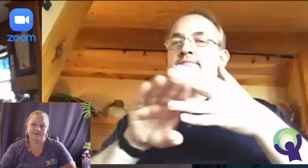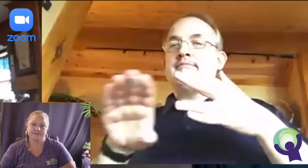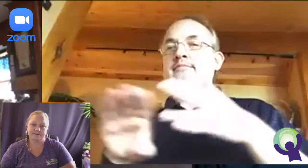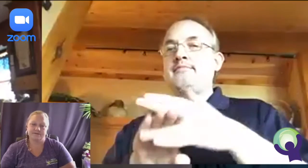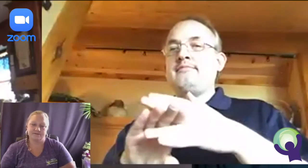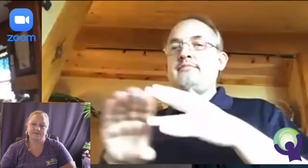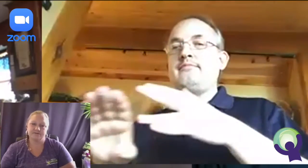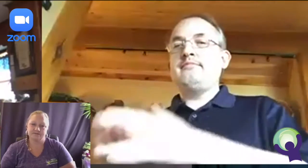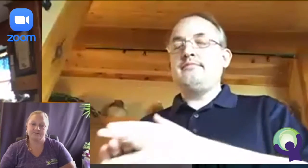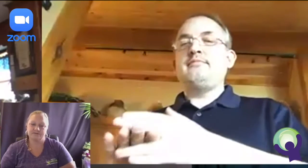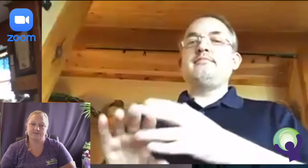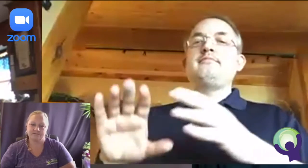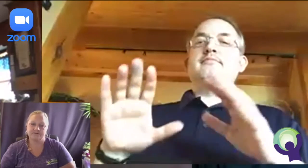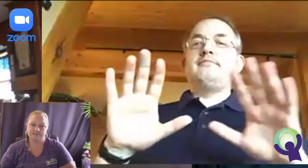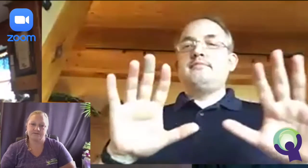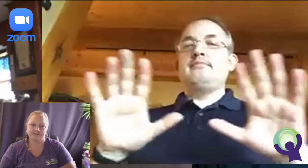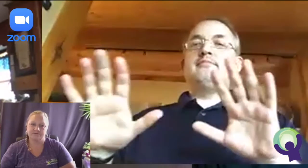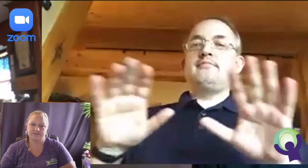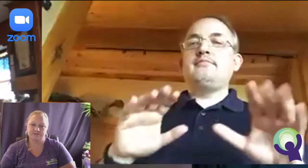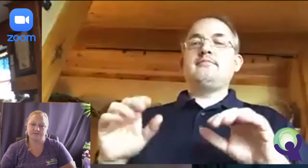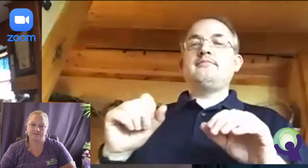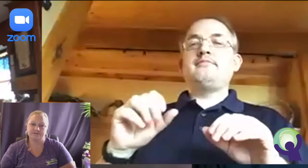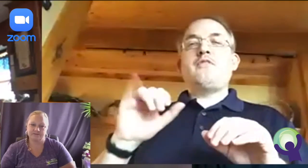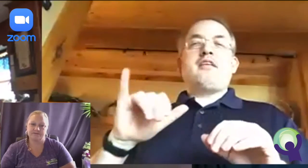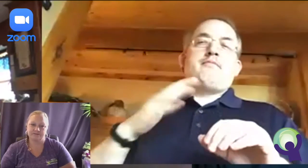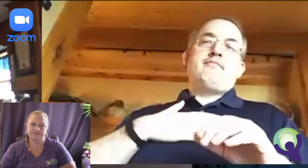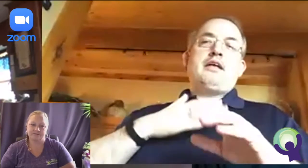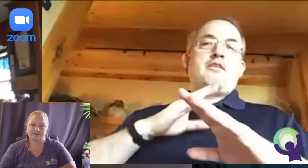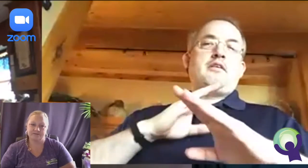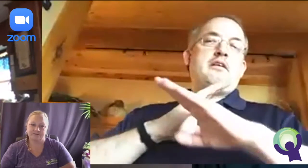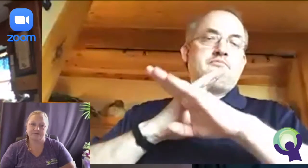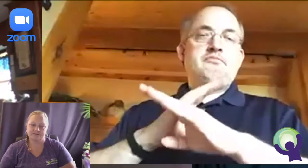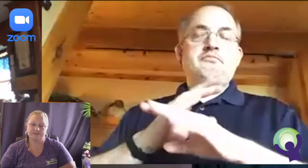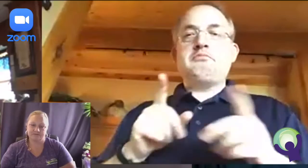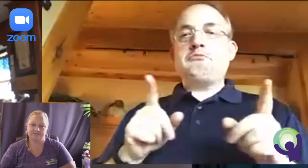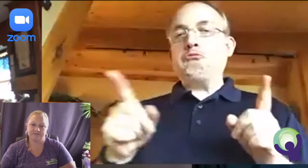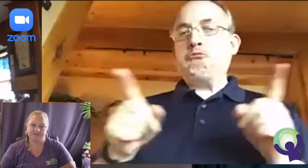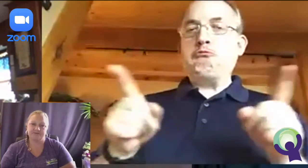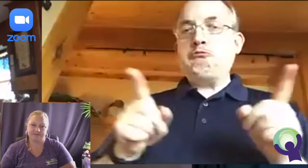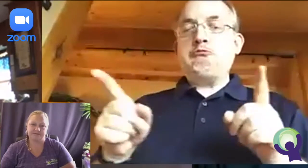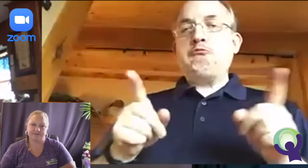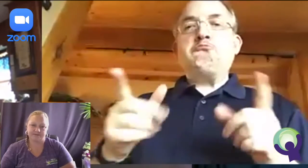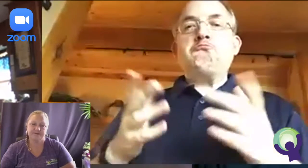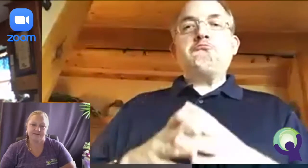you know when you're taking an information... I just have to take breaks and so that's